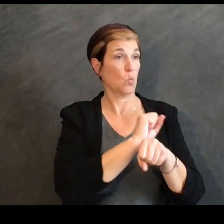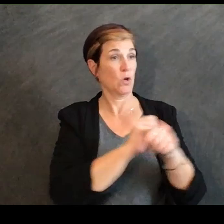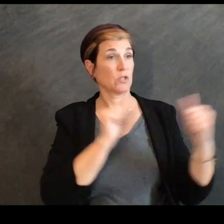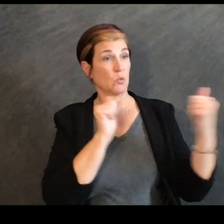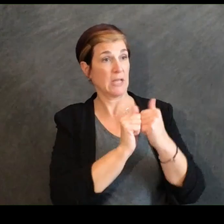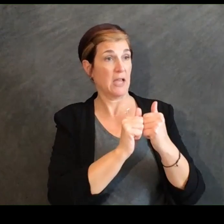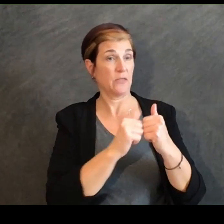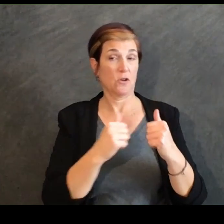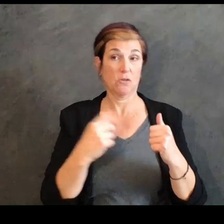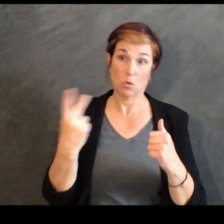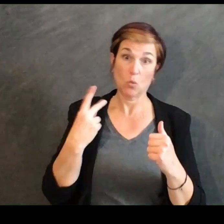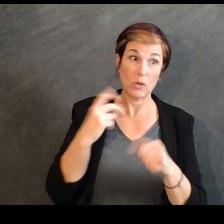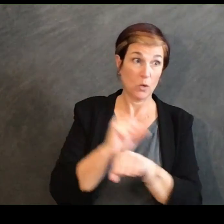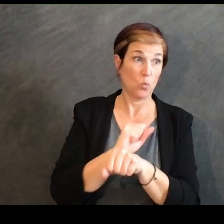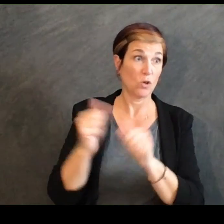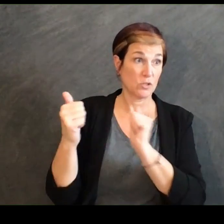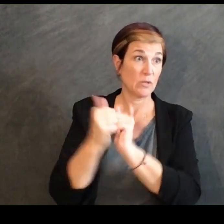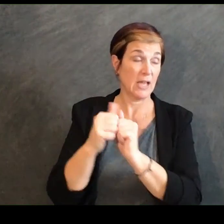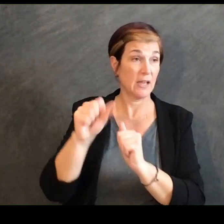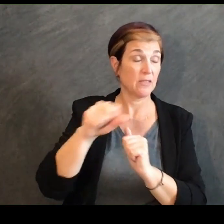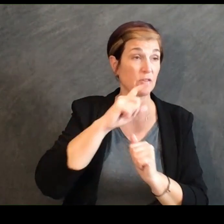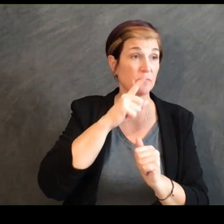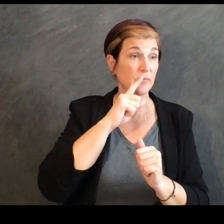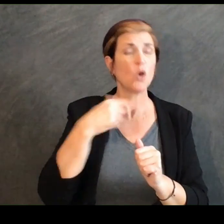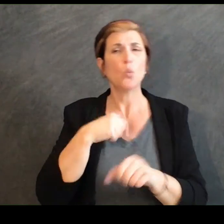worked out a lot of other things together having to do with this and